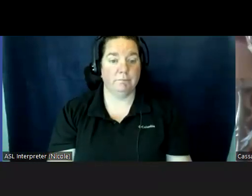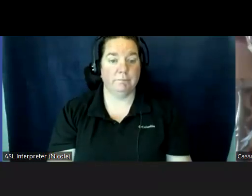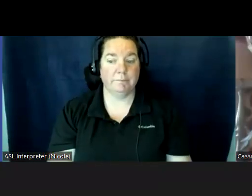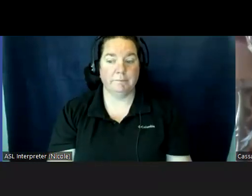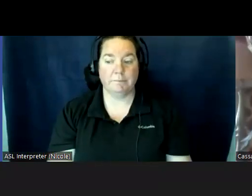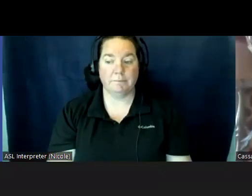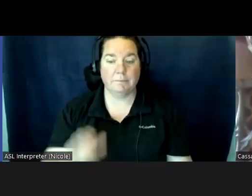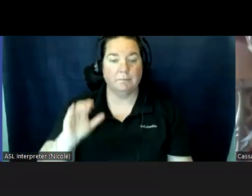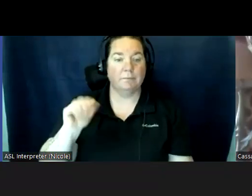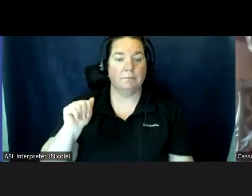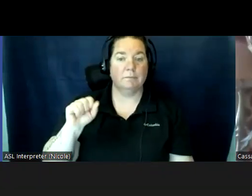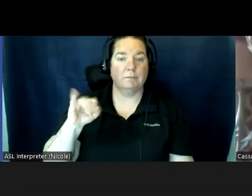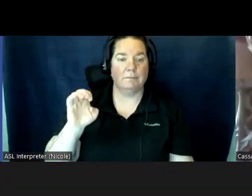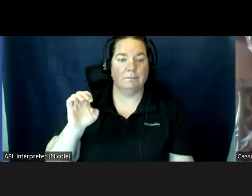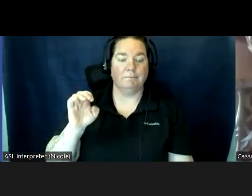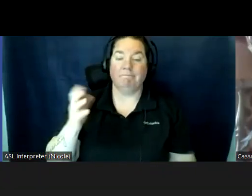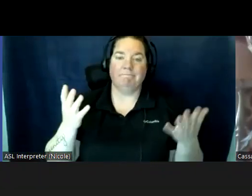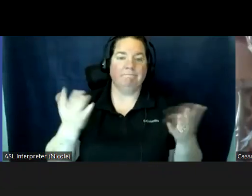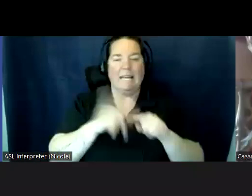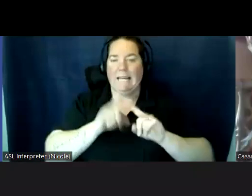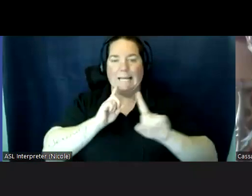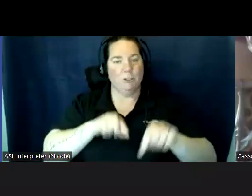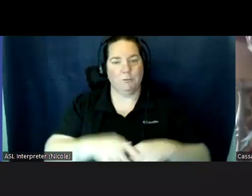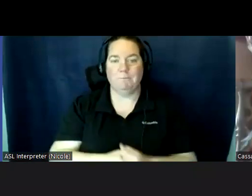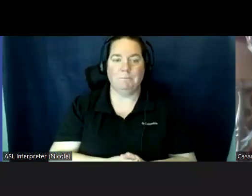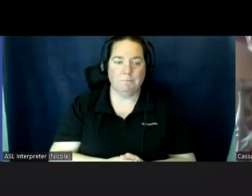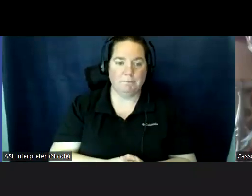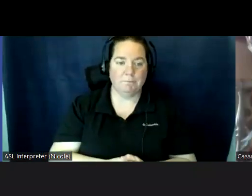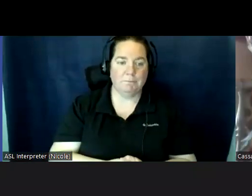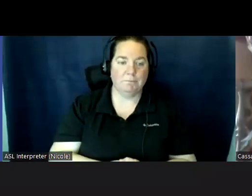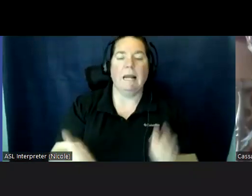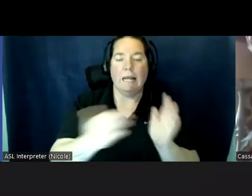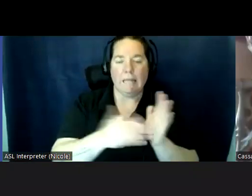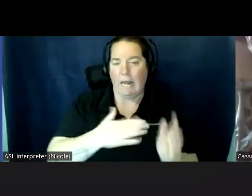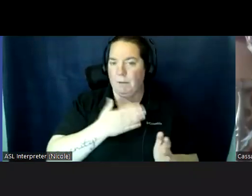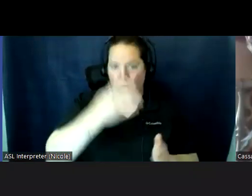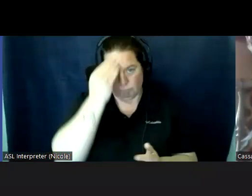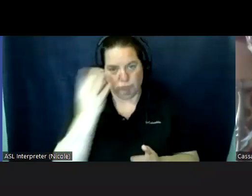I'm really unable to speak to that question but happy to bring it back to the team. Thank you.